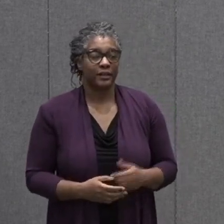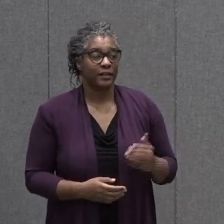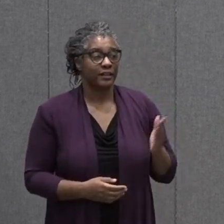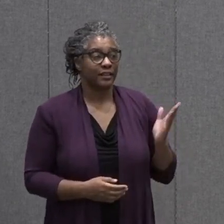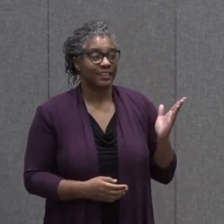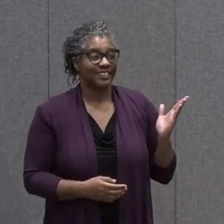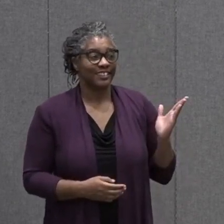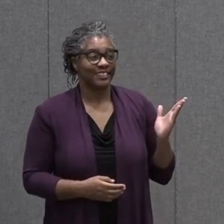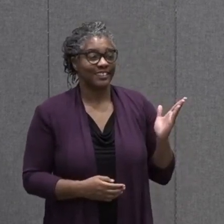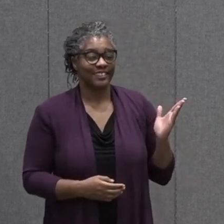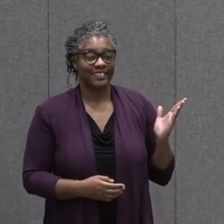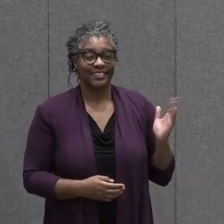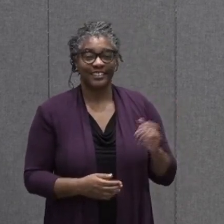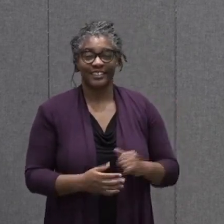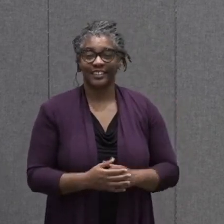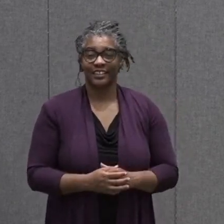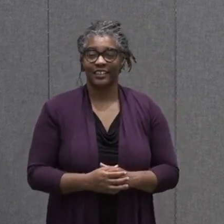Next we'll write the letter r.